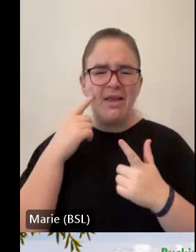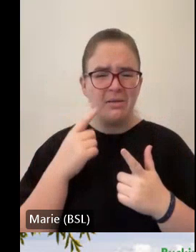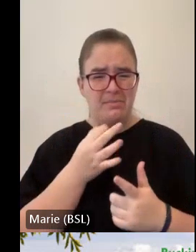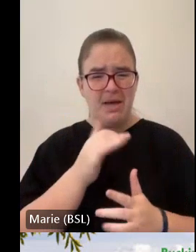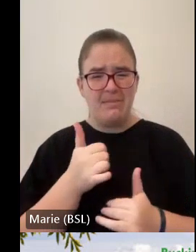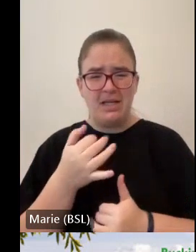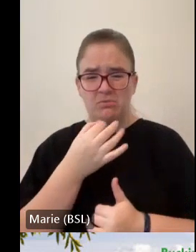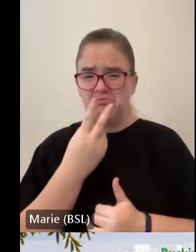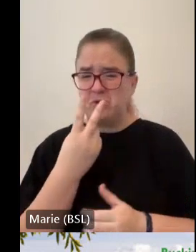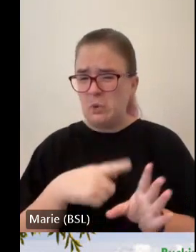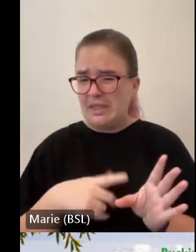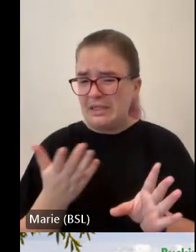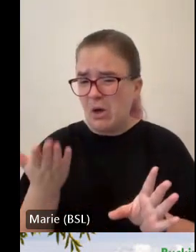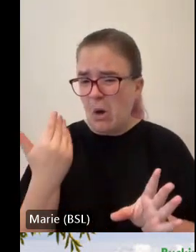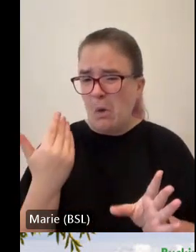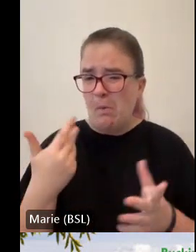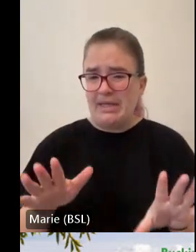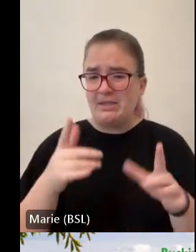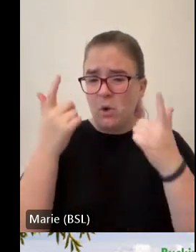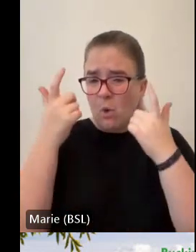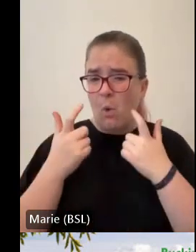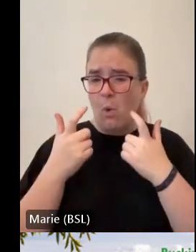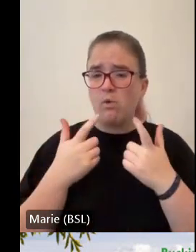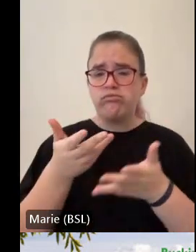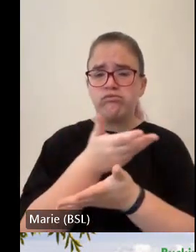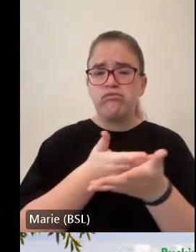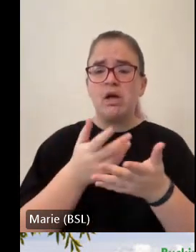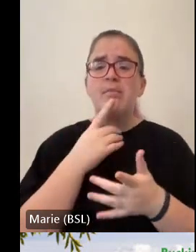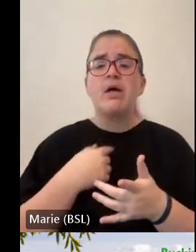to court probably a couple of years ago again now, but it's